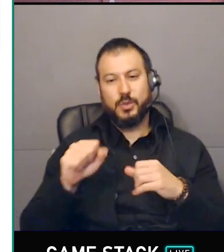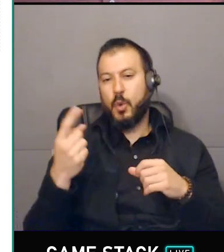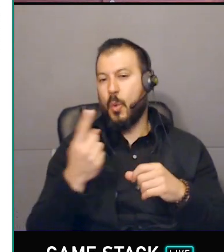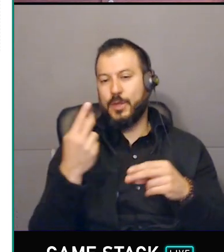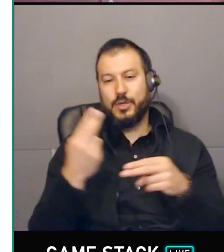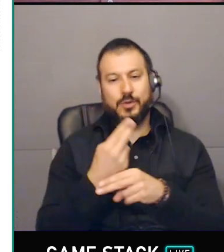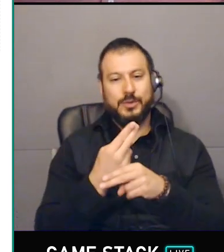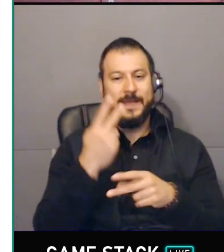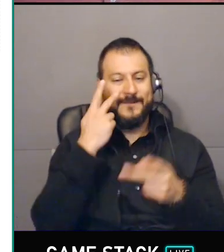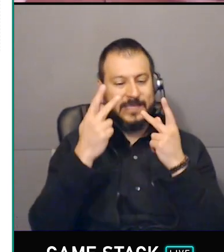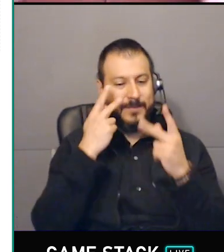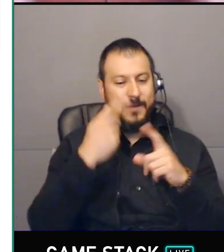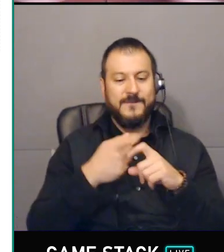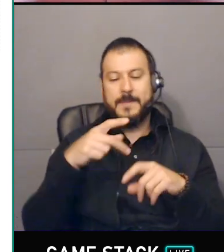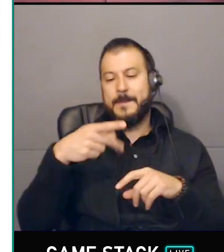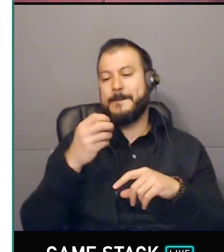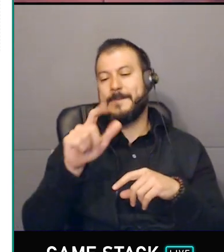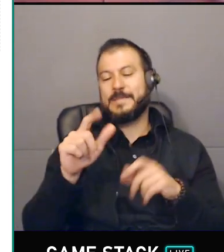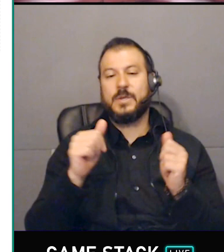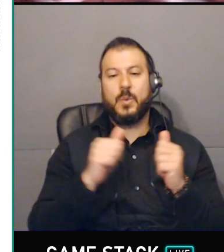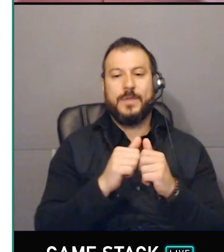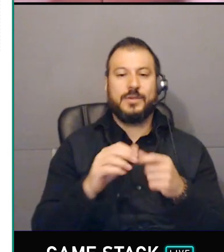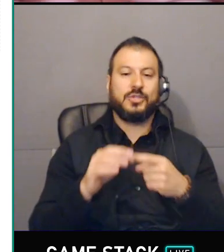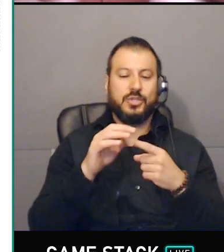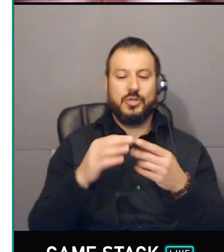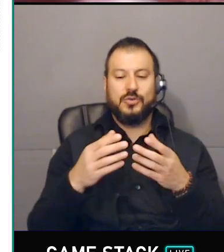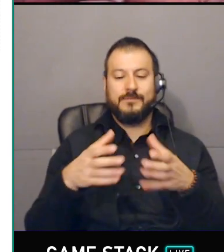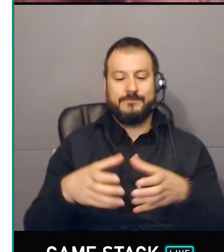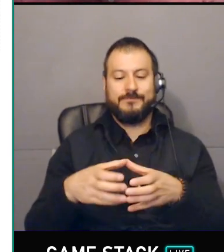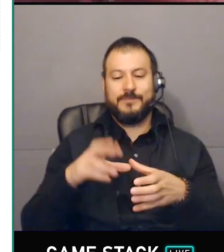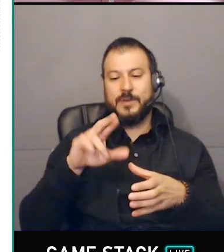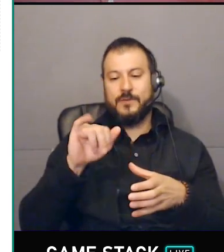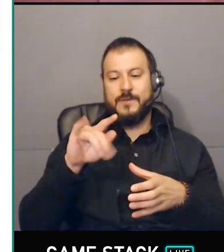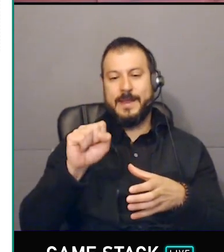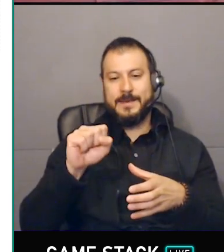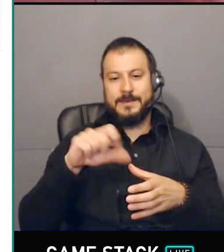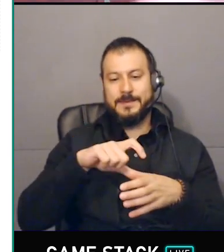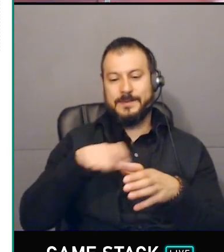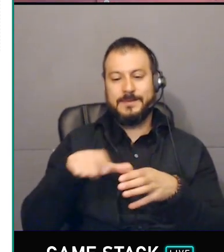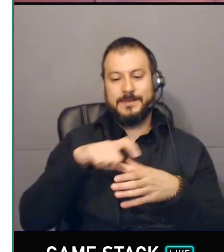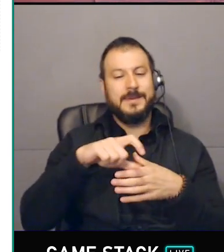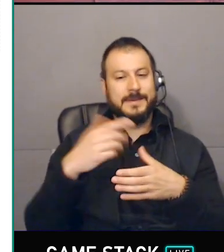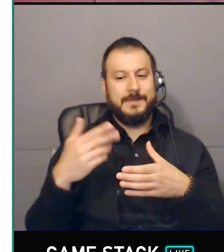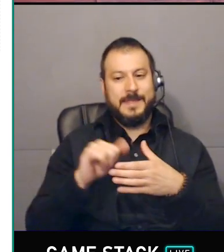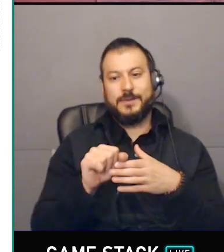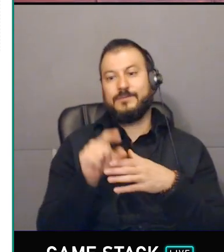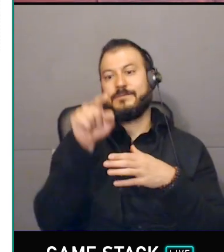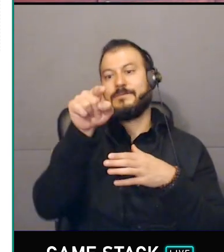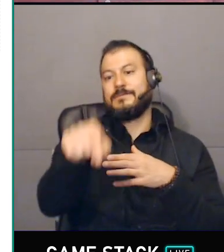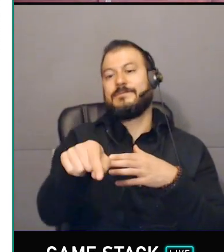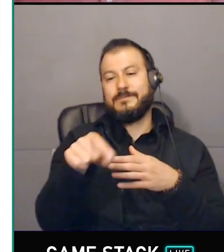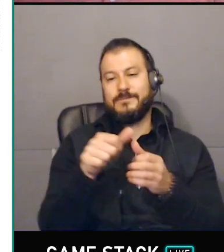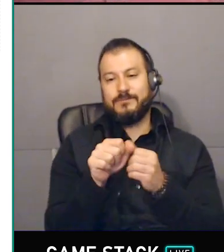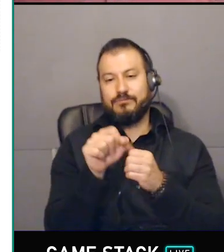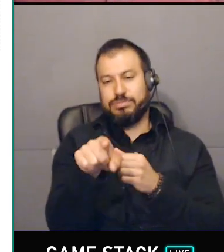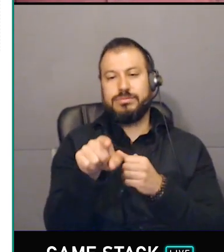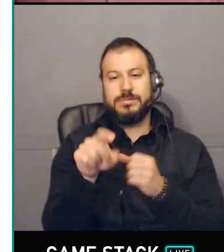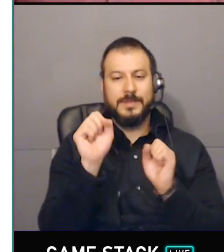We could only reuse visibility from pixels within a certain radius of ours, and we could shoot rays for things that are further away.